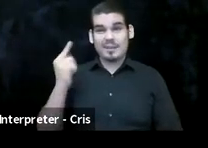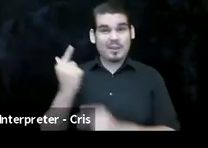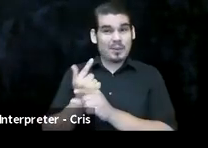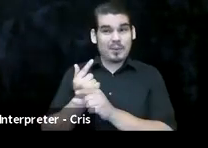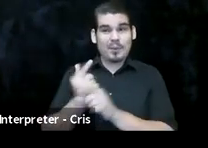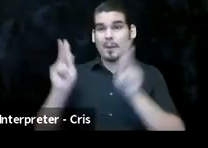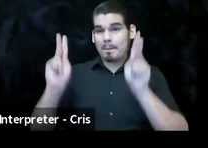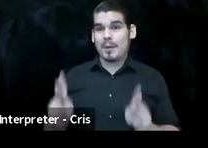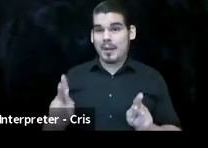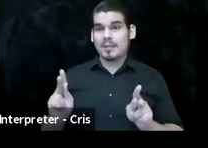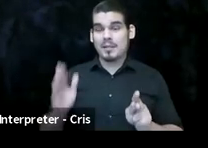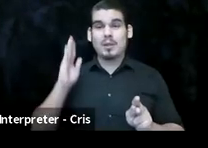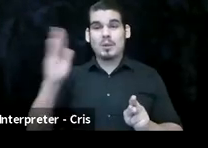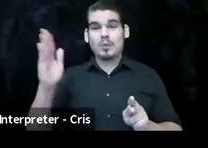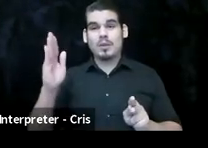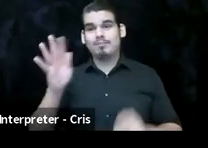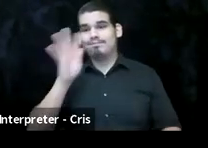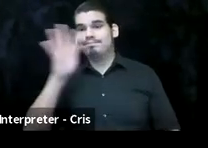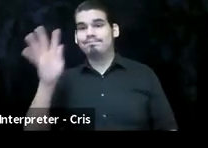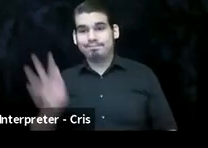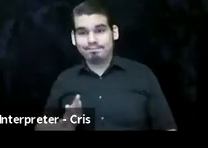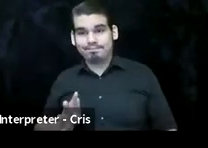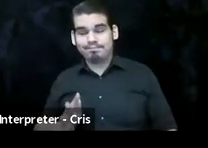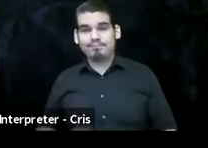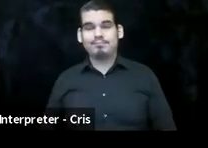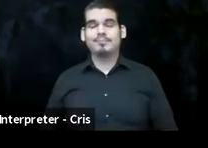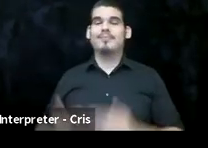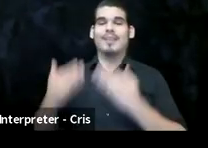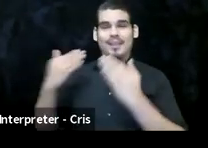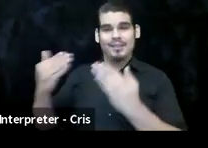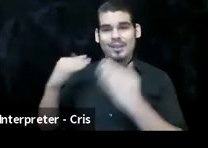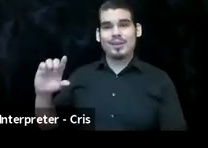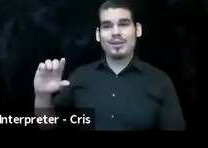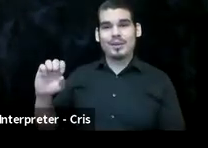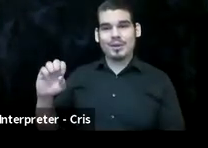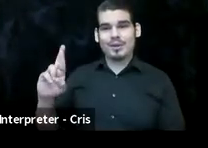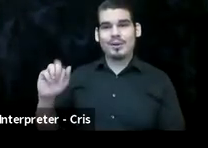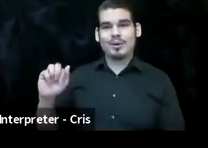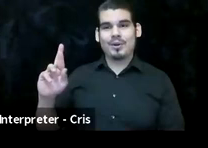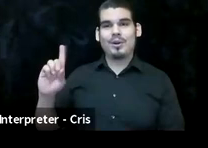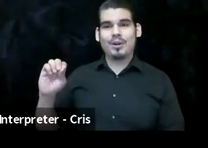Katherine Squire: All right, thank you so much, Gerardo and so we're going to go ahead and move into our last portion of this webinar and talk about.